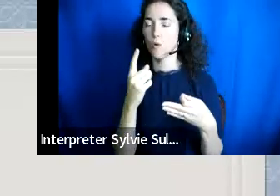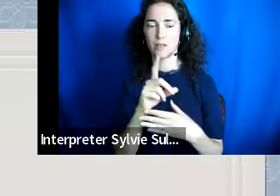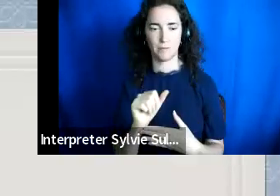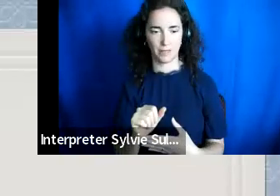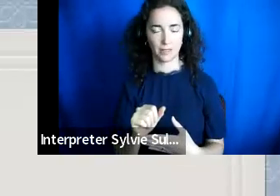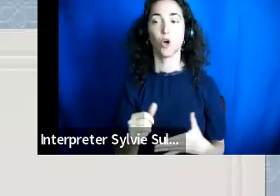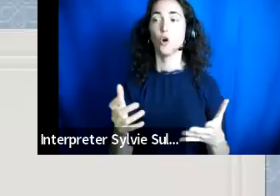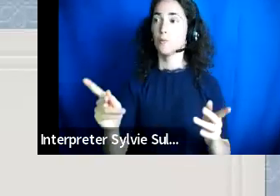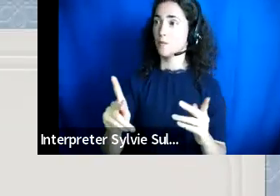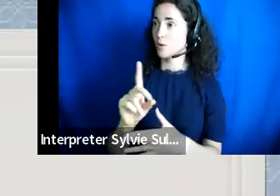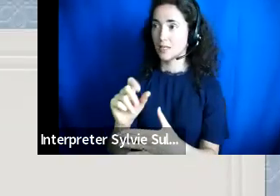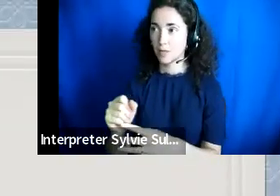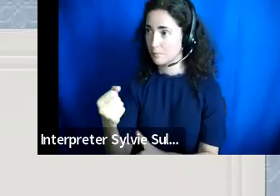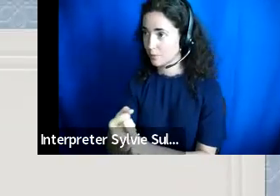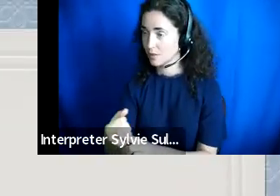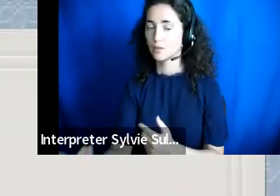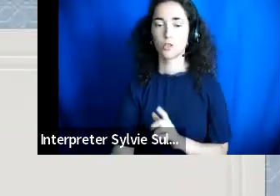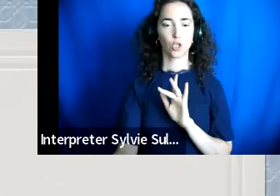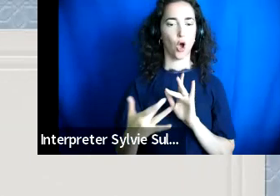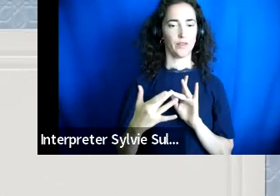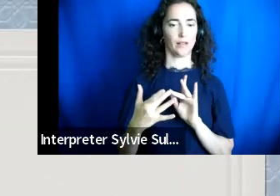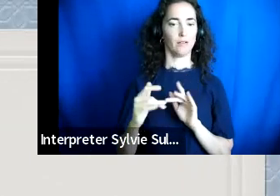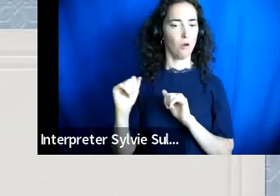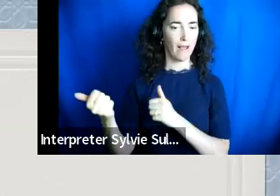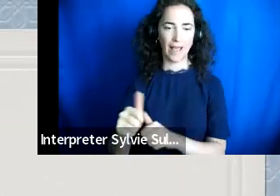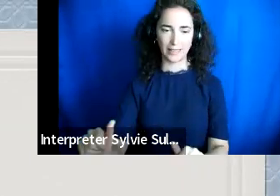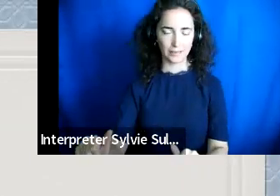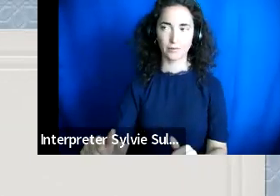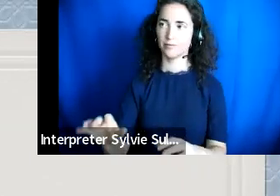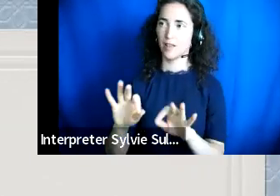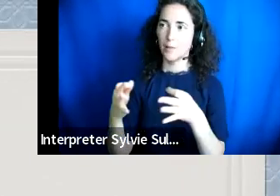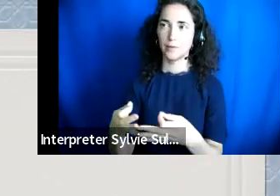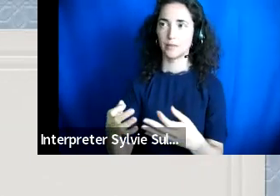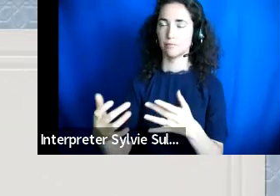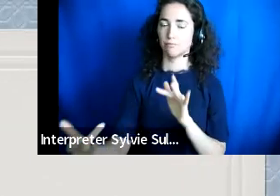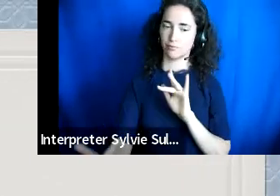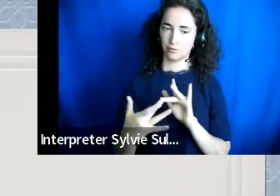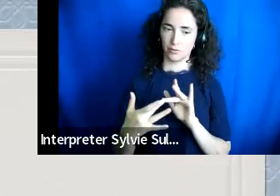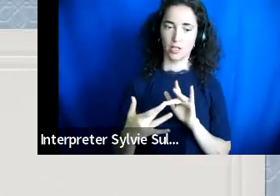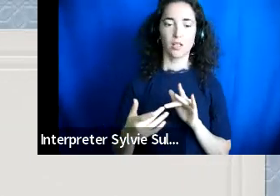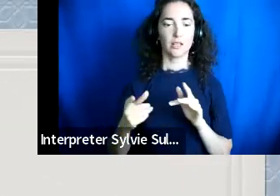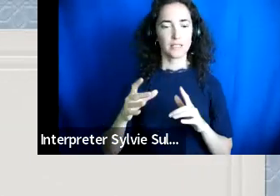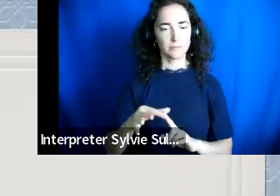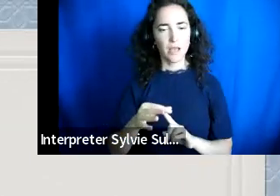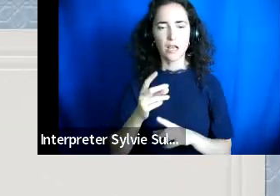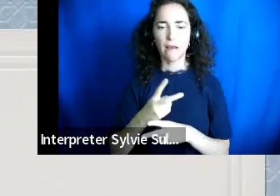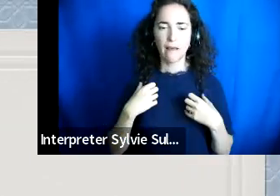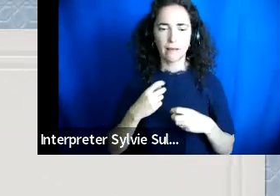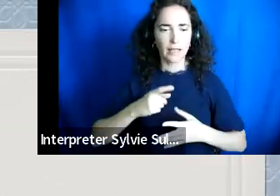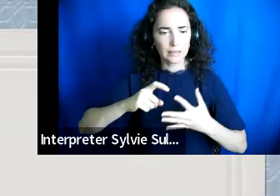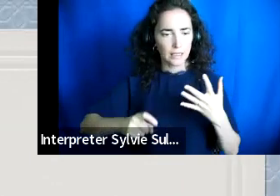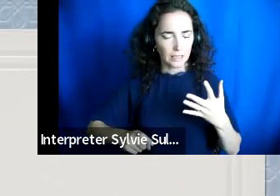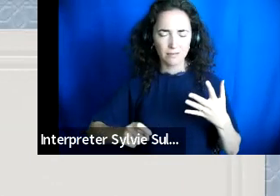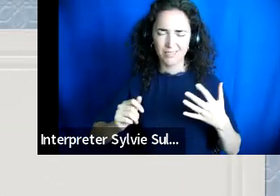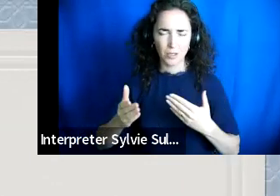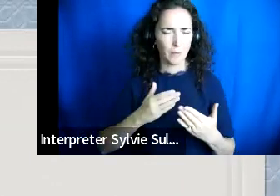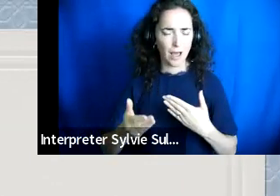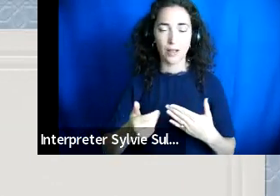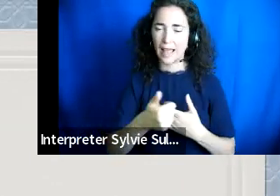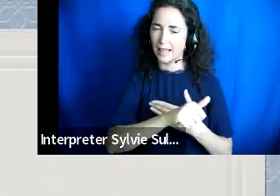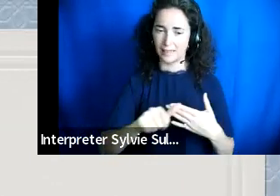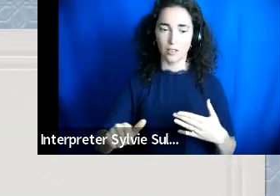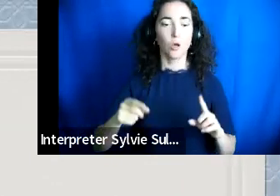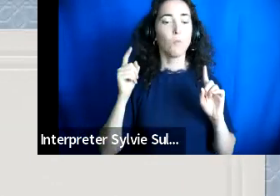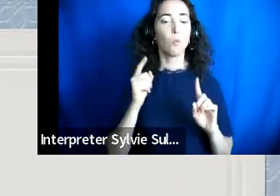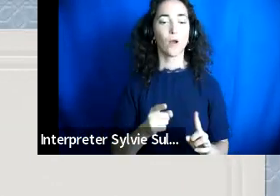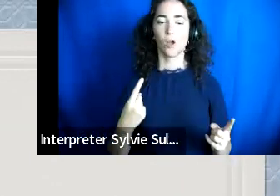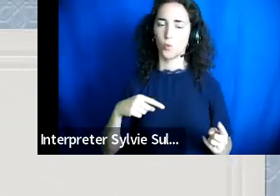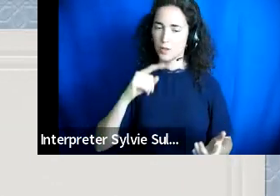all disabilities and special health care needs, and it comes down to an unwavering belief that individuals with disabilities they deserve a meaningful life in the community.